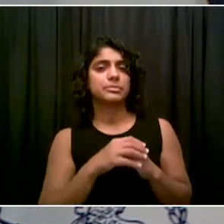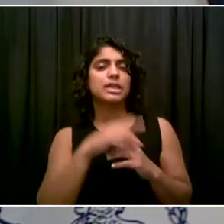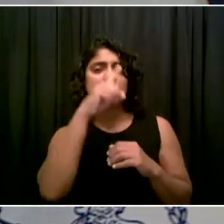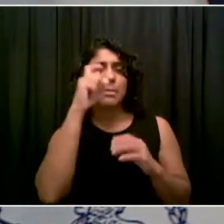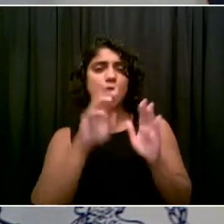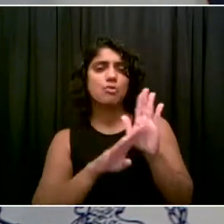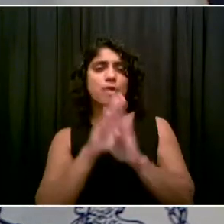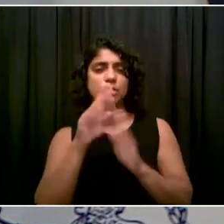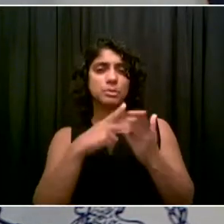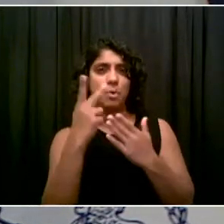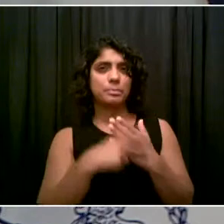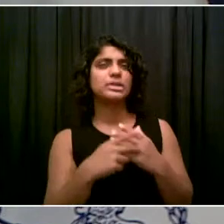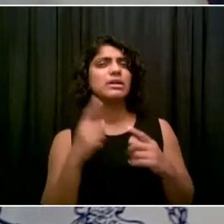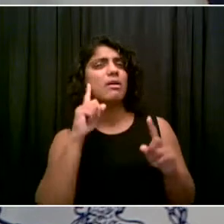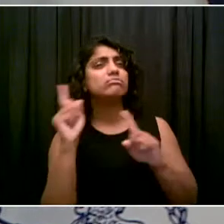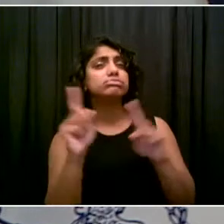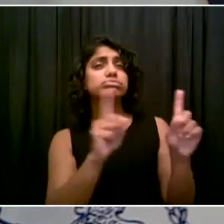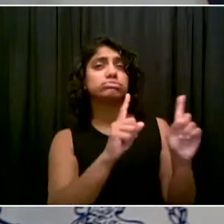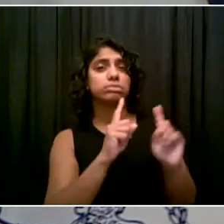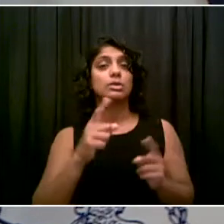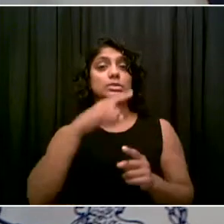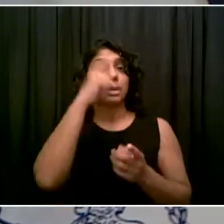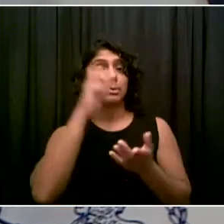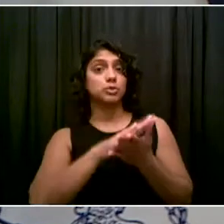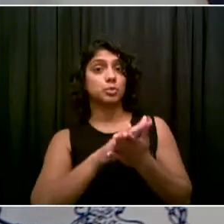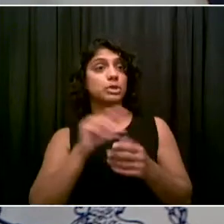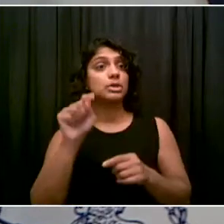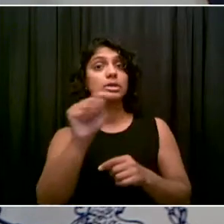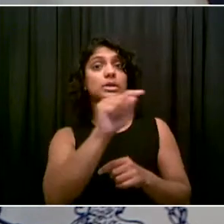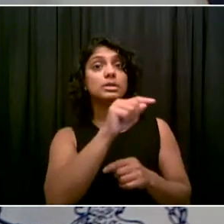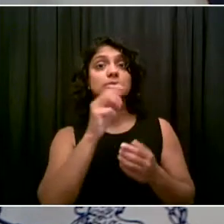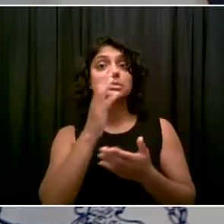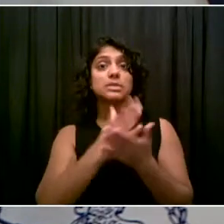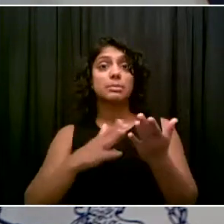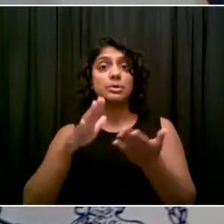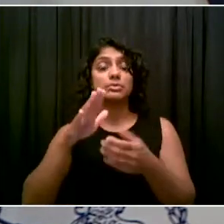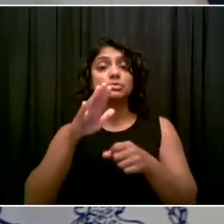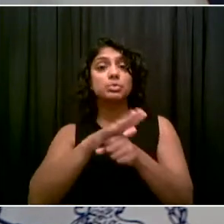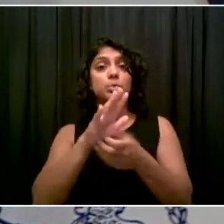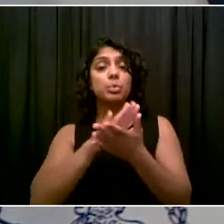THEM ARE RISING. FIRST ONE, WE VEHA BEEN